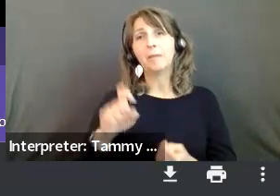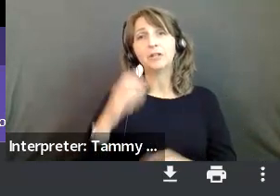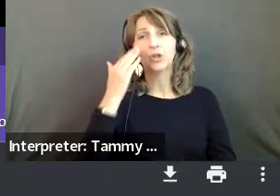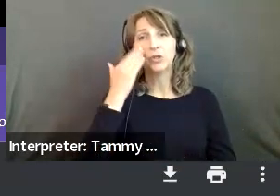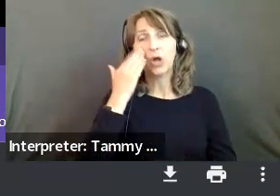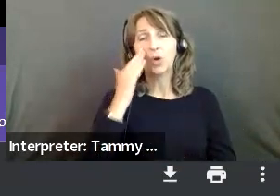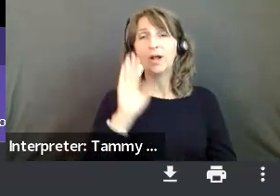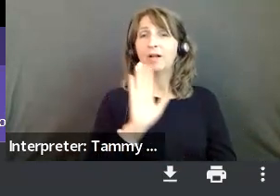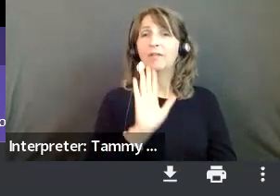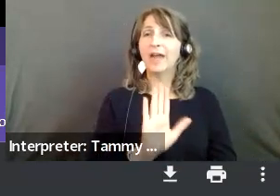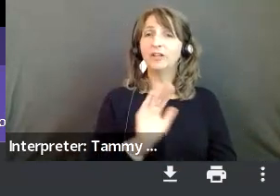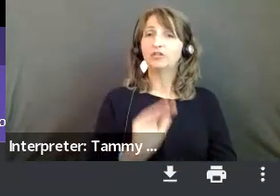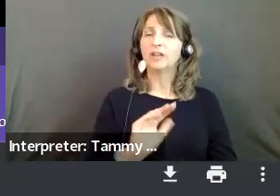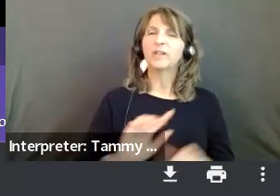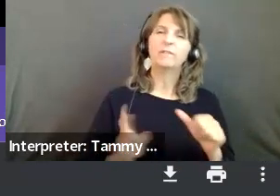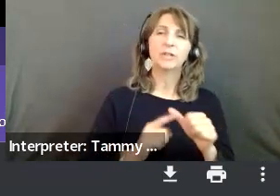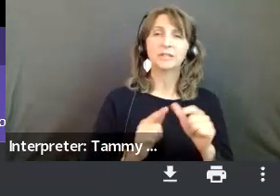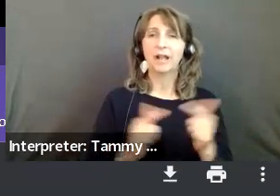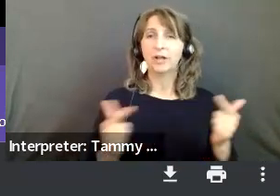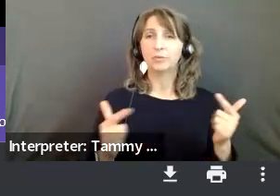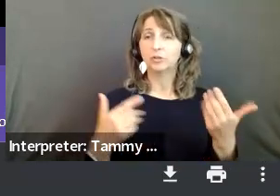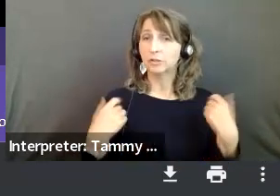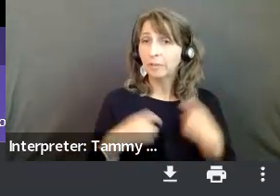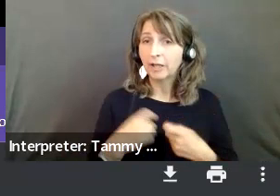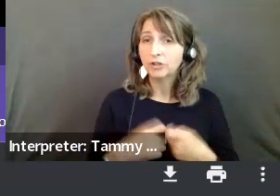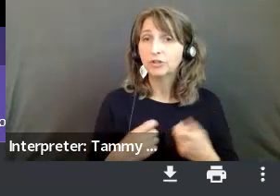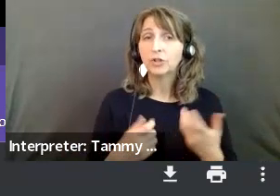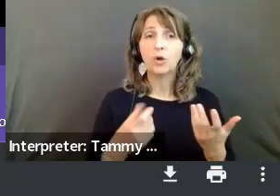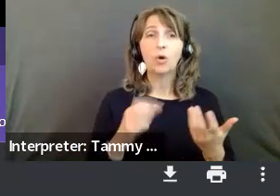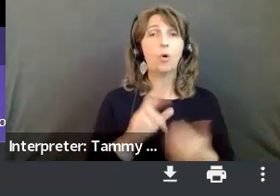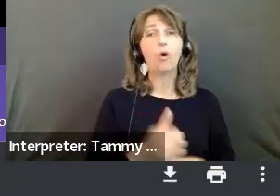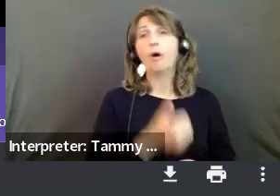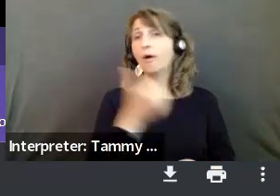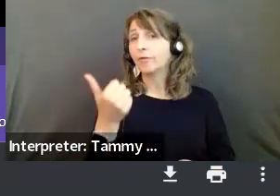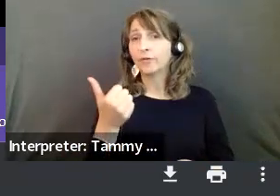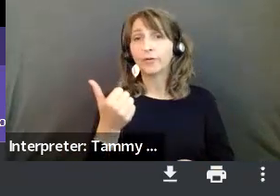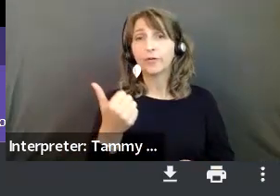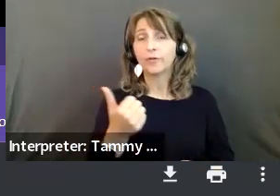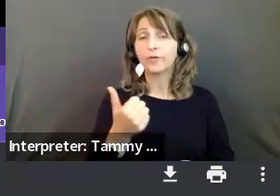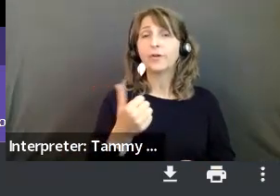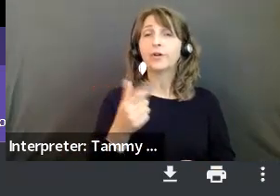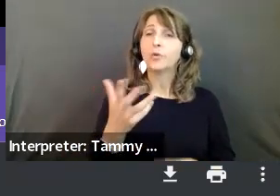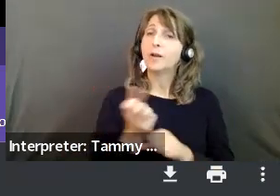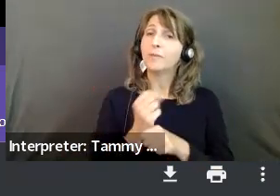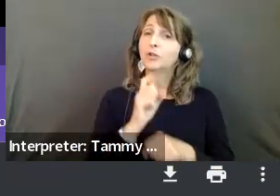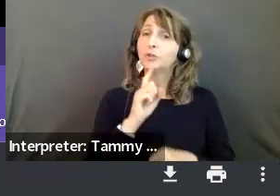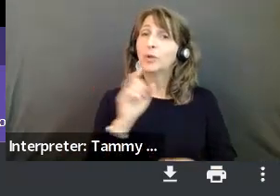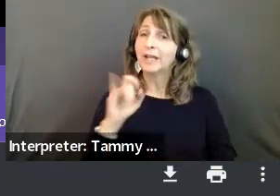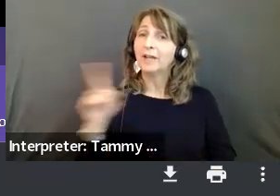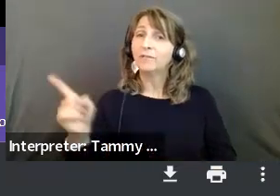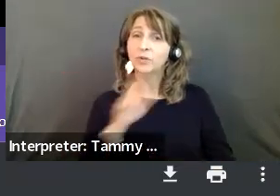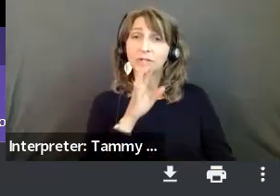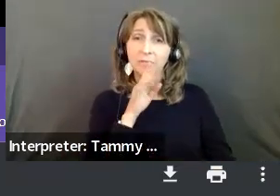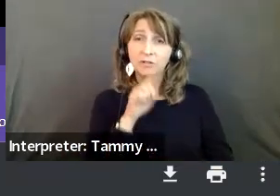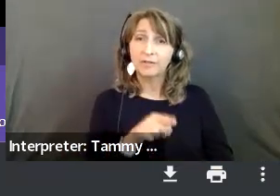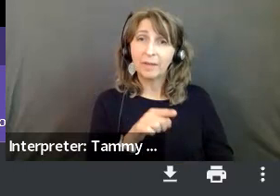Lay ocean or whatever so that you can understand that the child. Might understand what you're saying if you speak it to them in their native language.